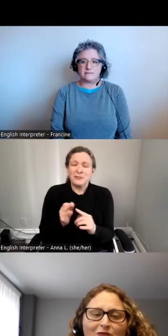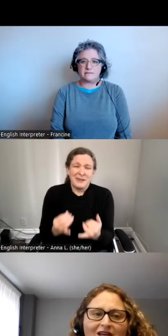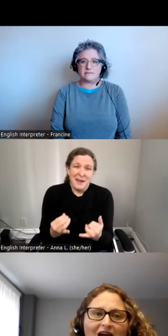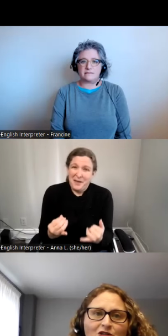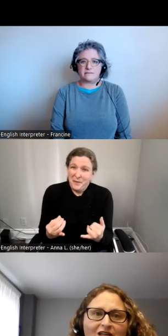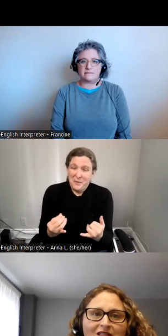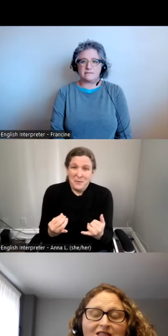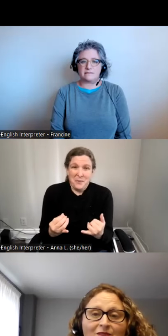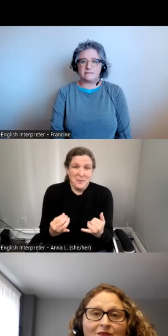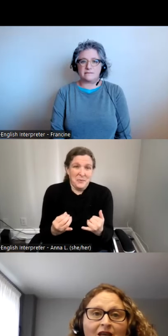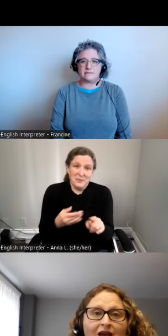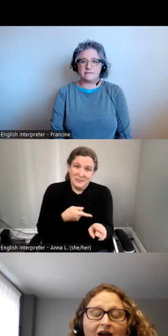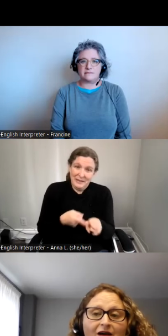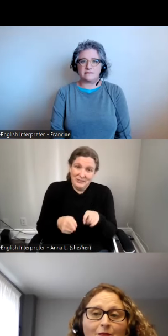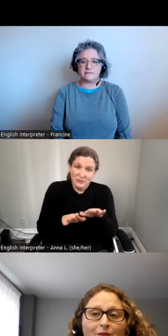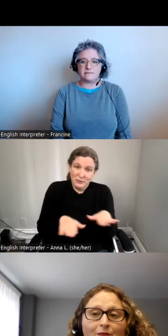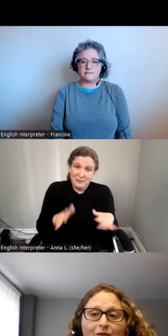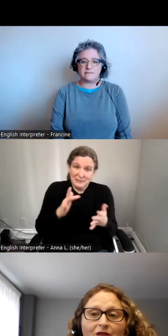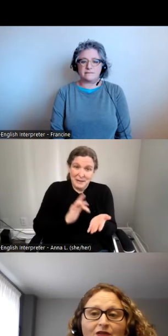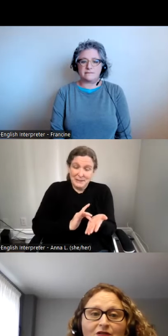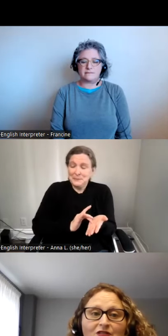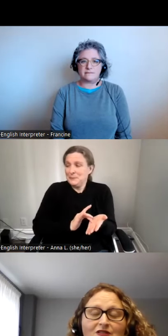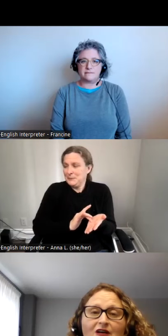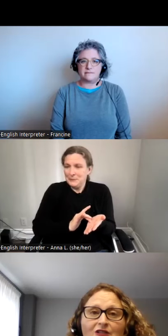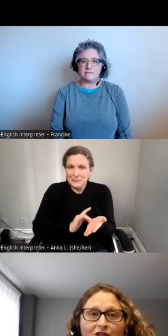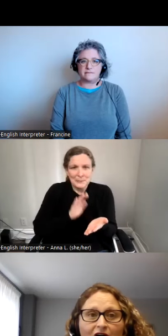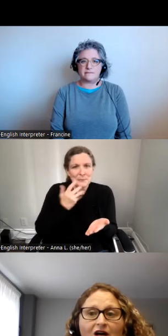six months, because these kids all need the protection